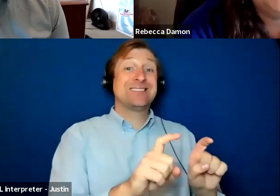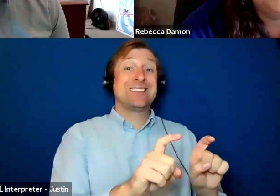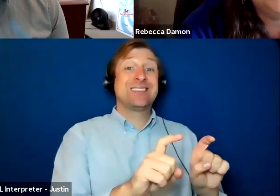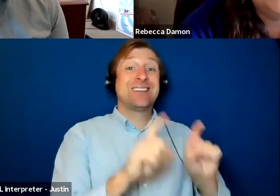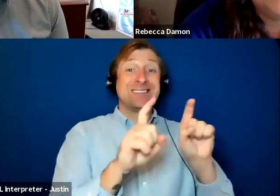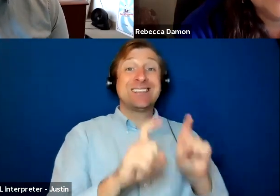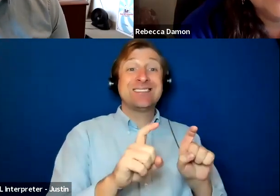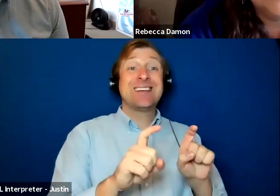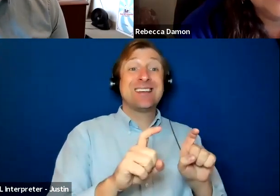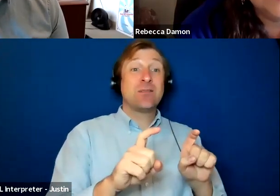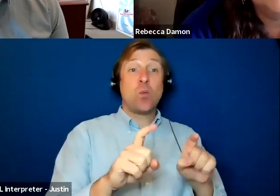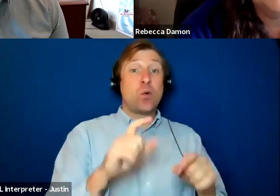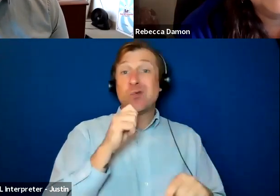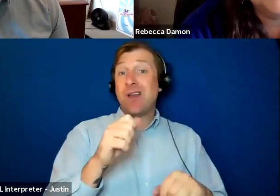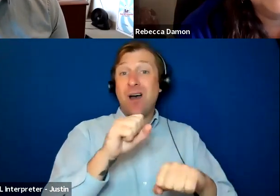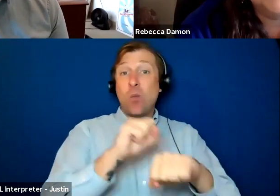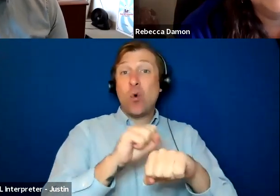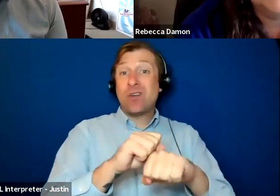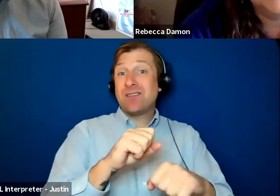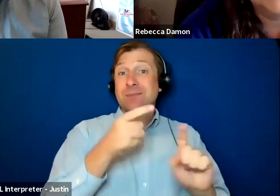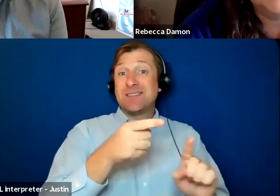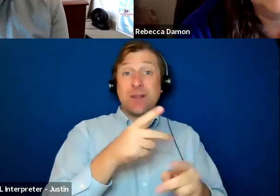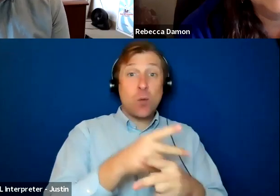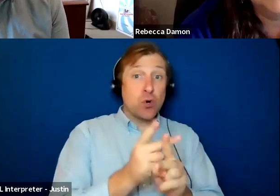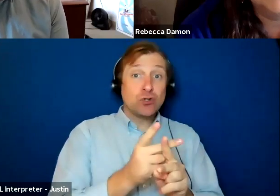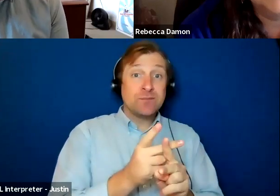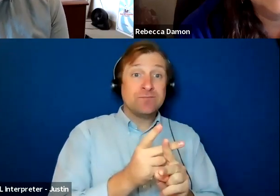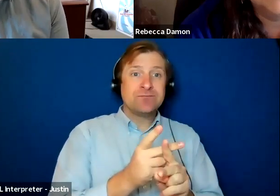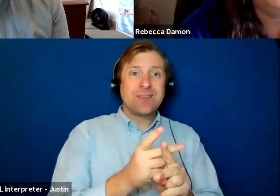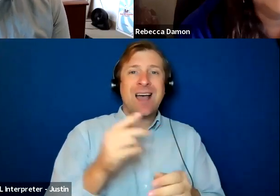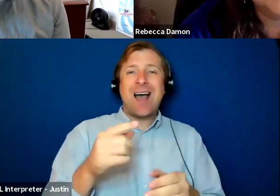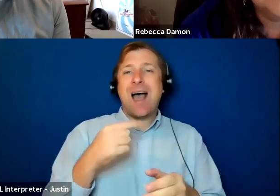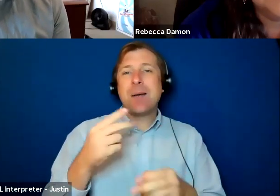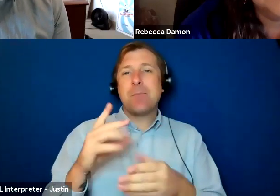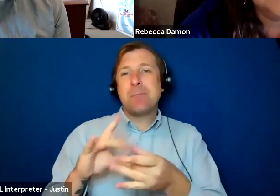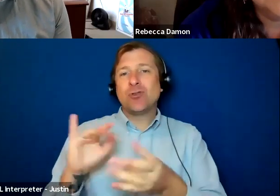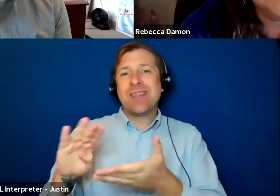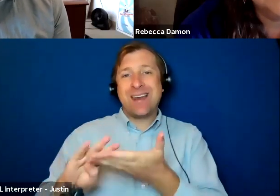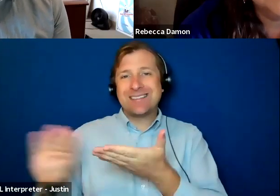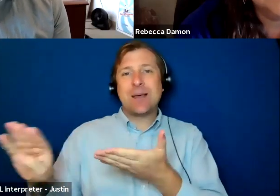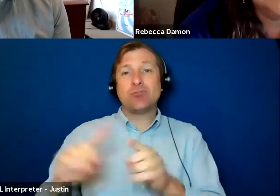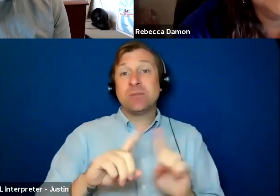when you're not working for production, and again, there's exceptions, which I mentioned, but so let's set aside for the moment series regulars